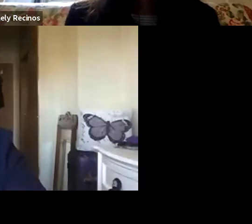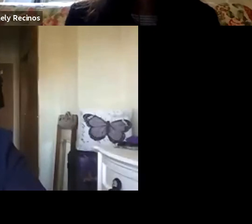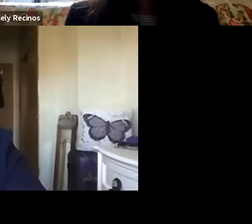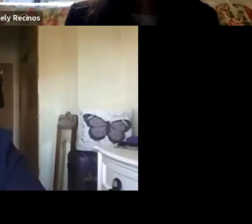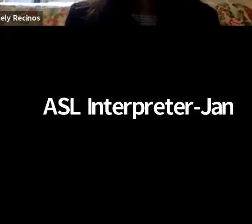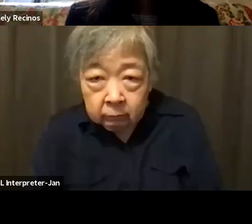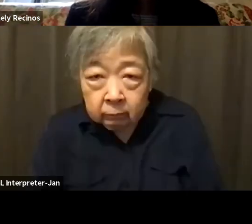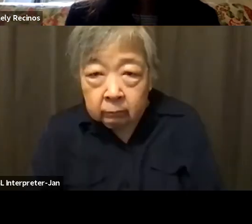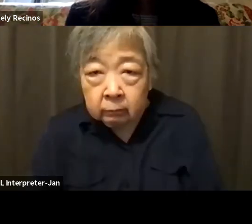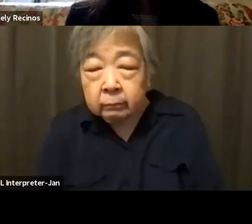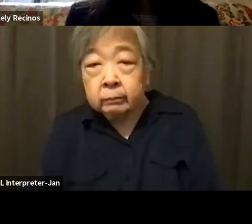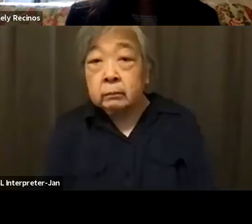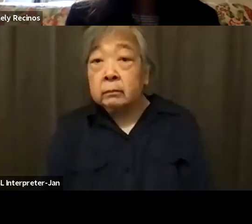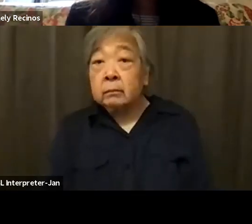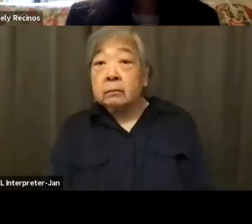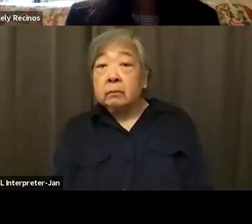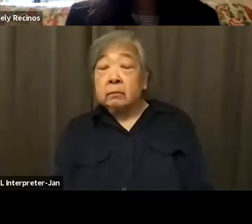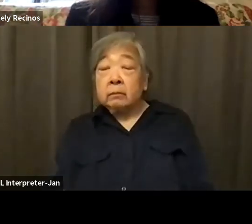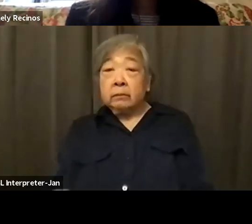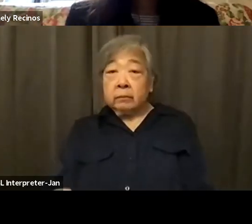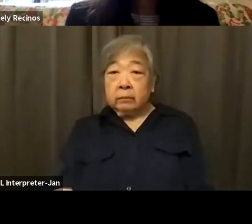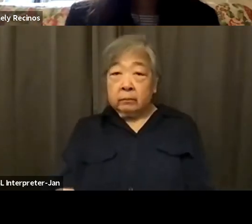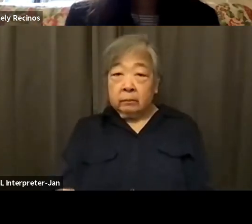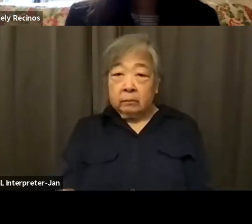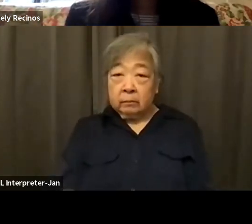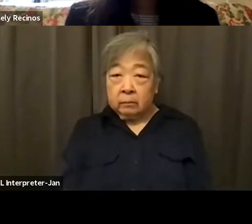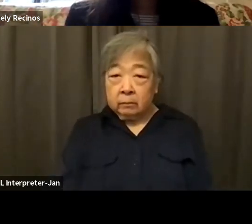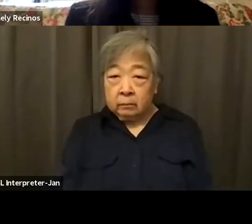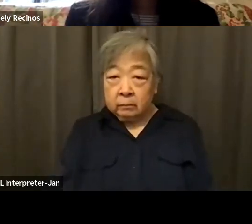spaces. JOHILENY MERÁN: Thank you.